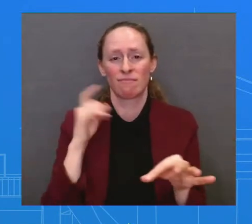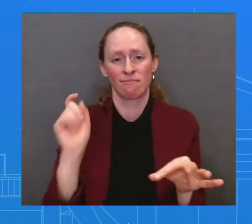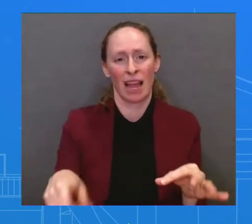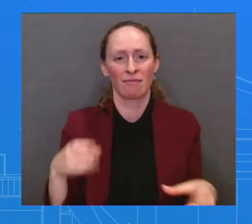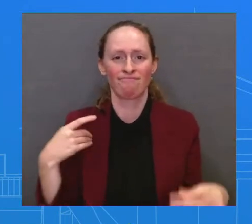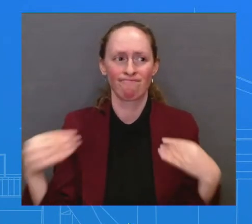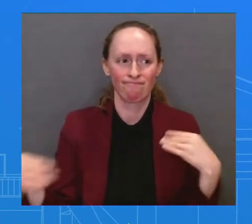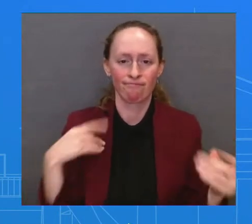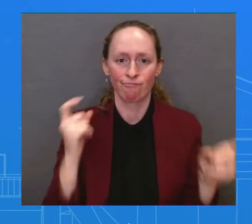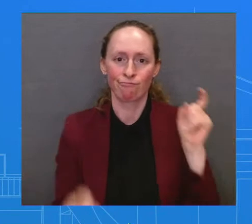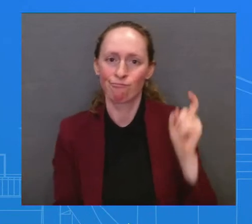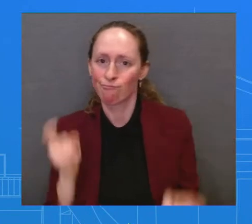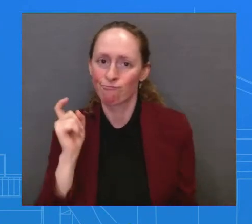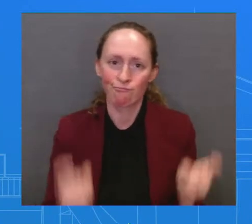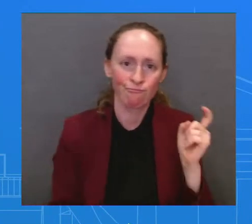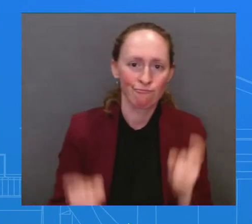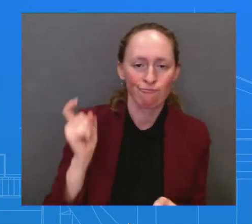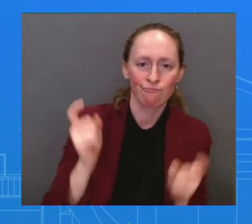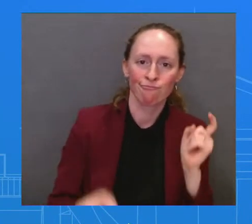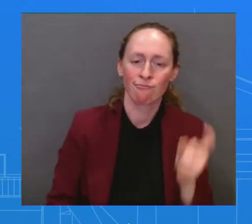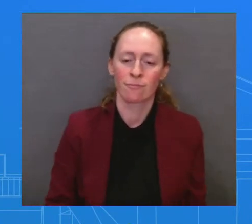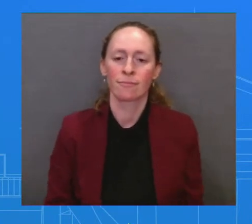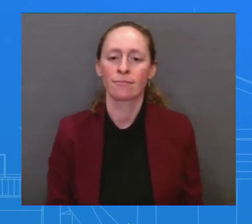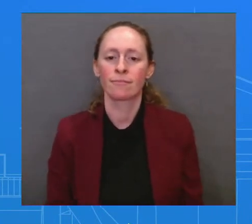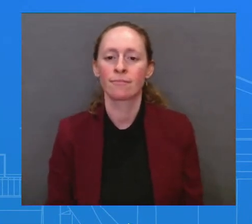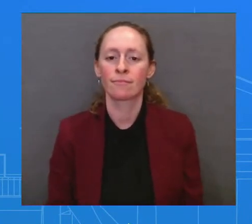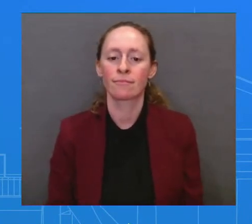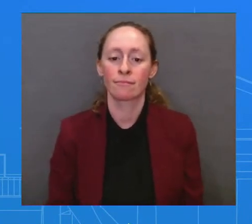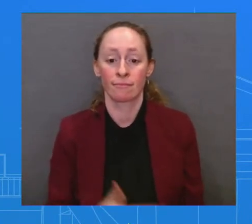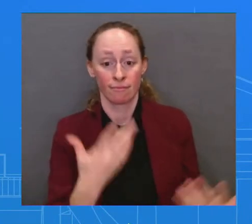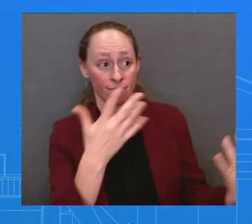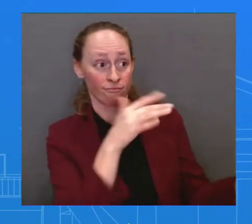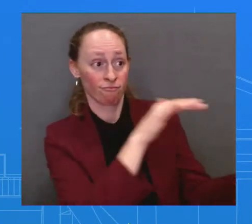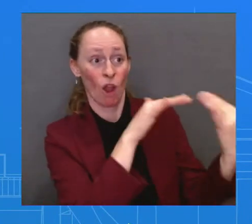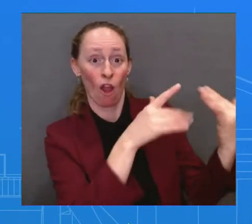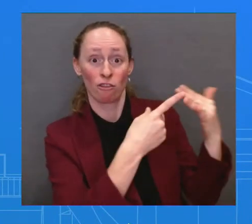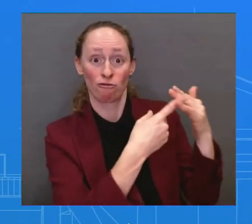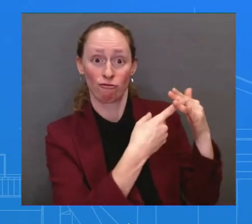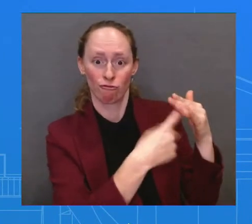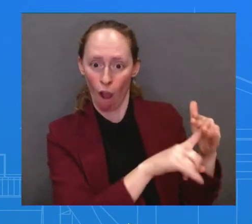But what we know is that there is core capabilities --